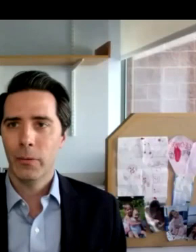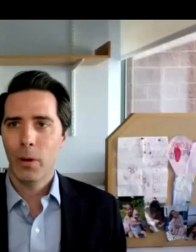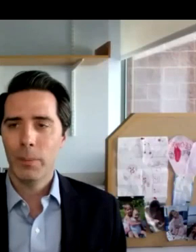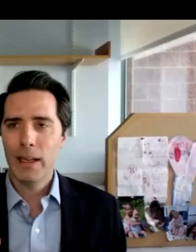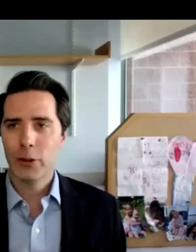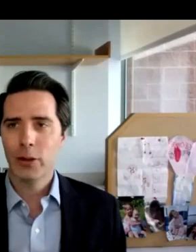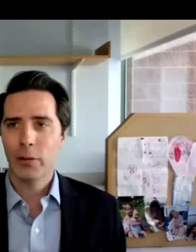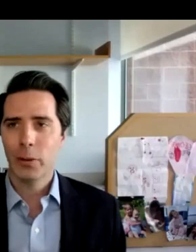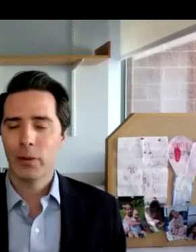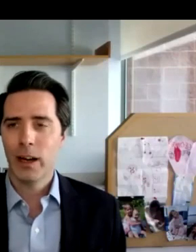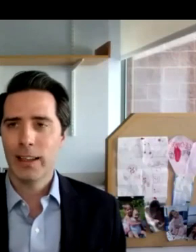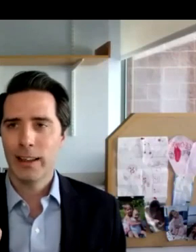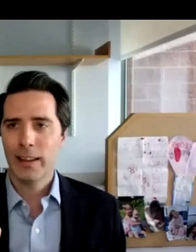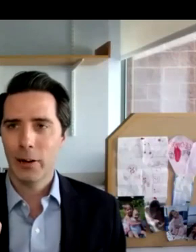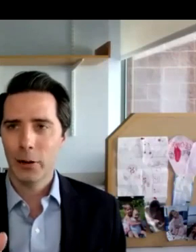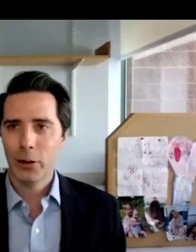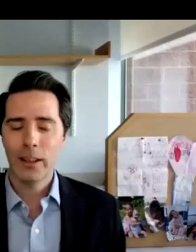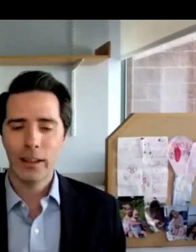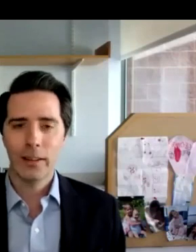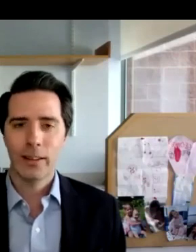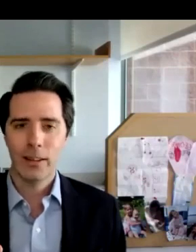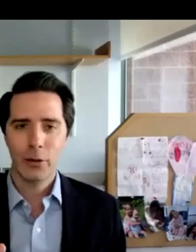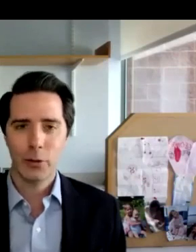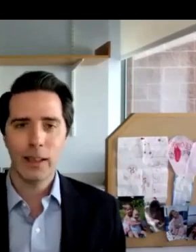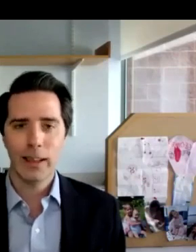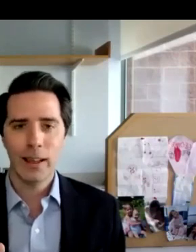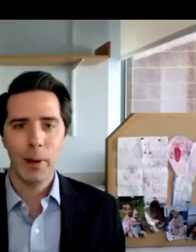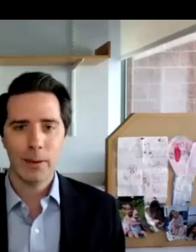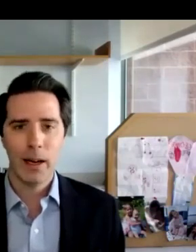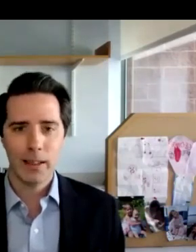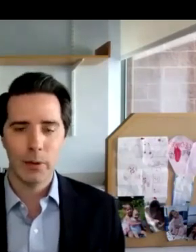want to make sure that we're providing